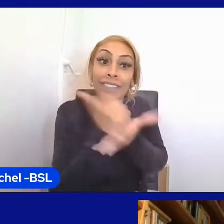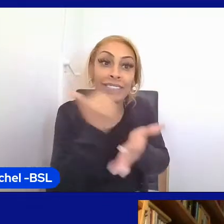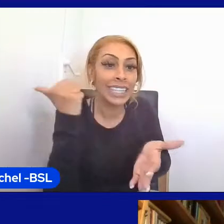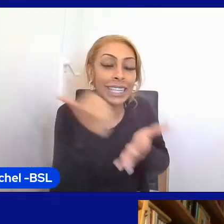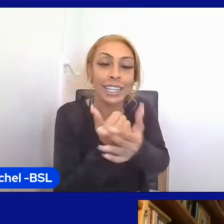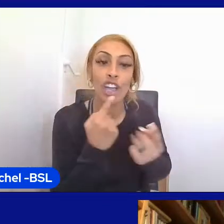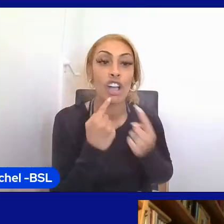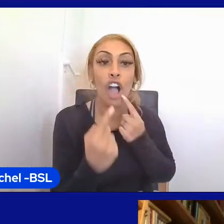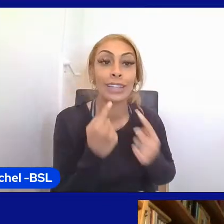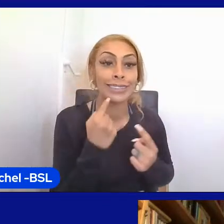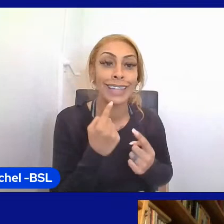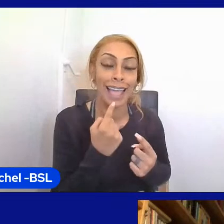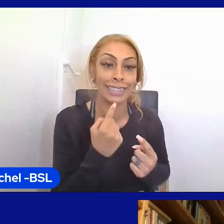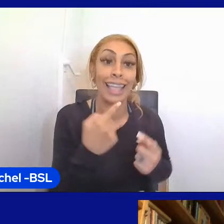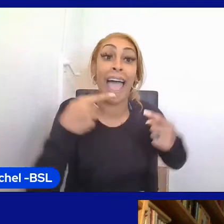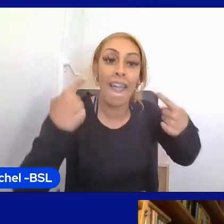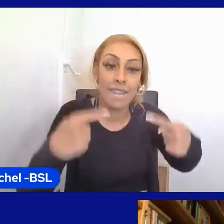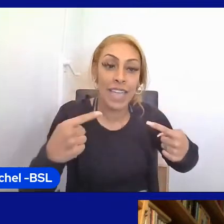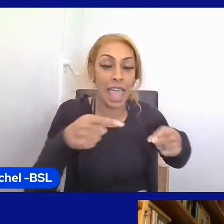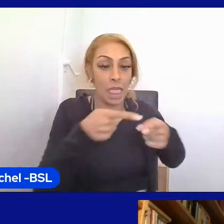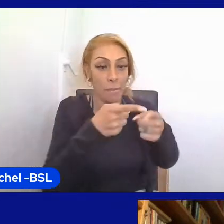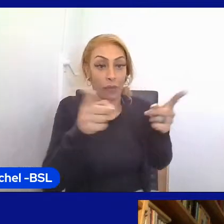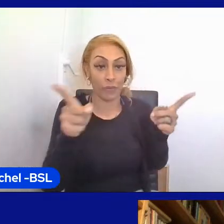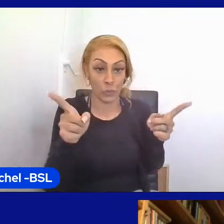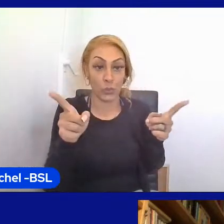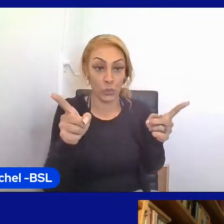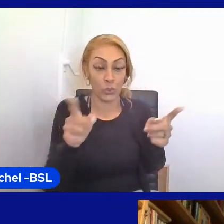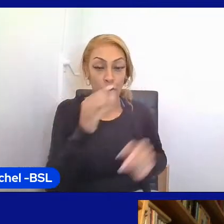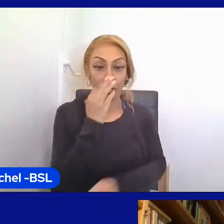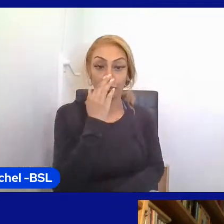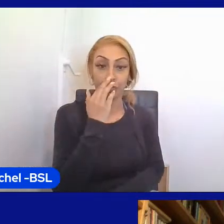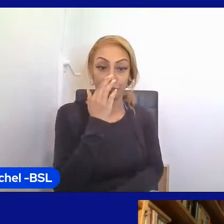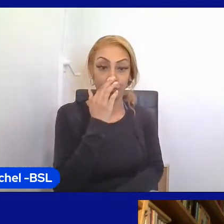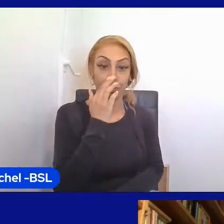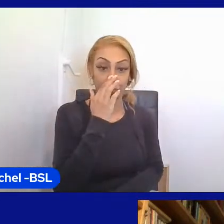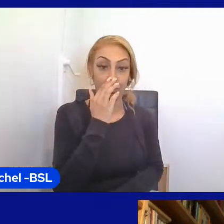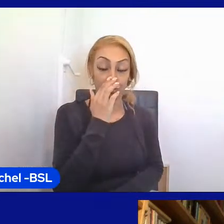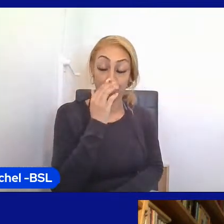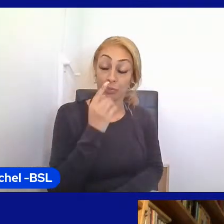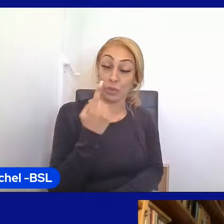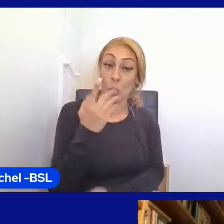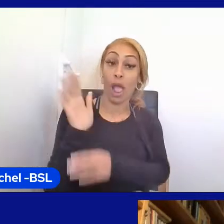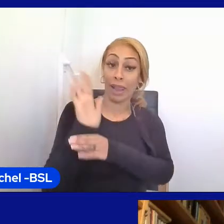How can we, the portal of the films we are about to see, "Read localised the internet?"